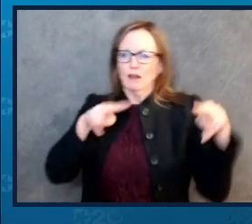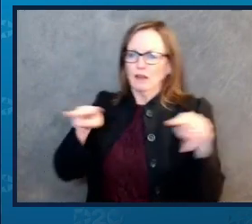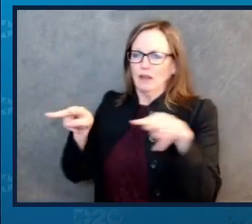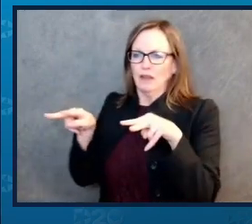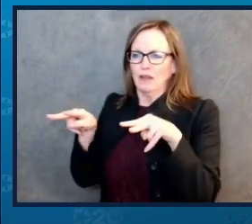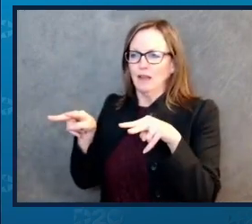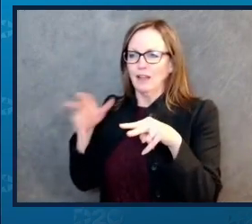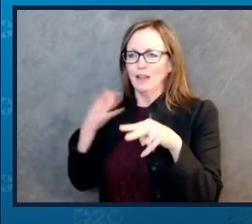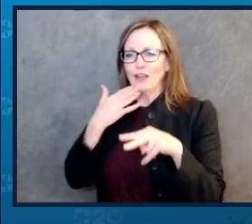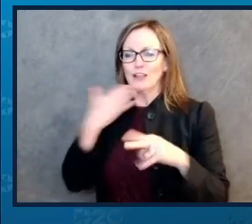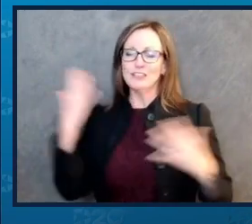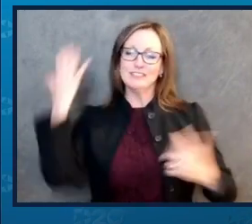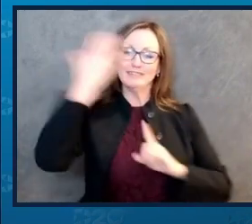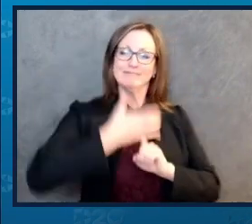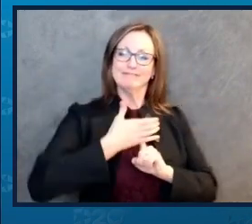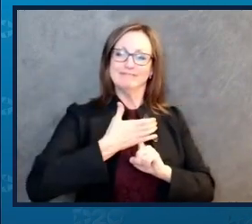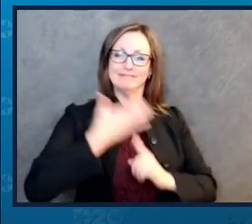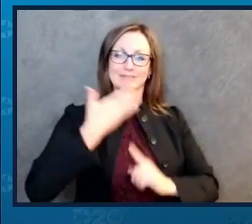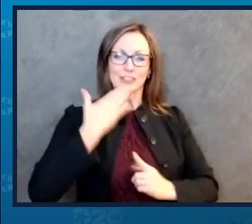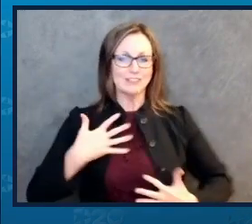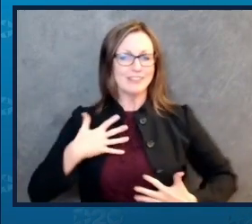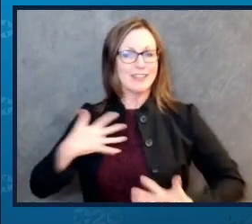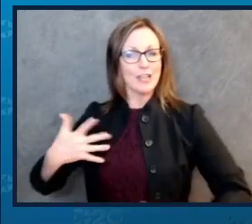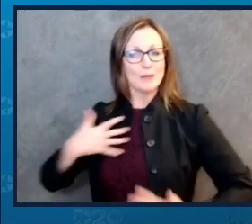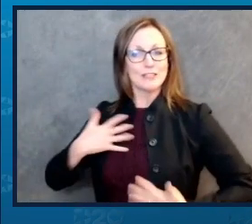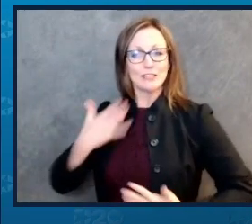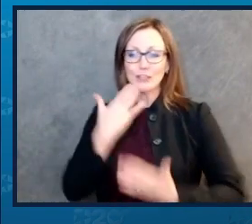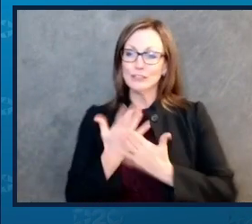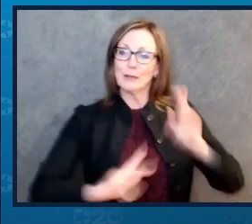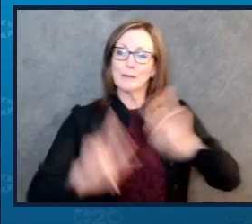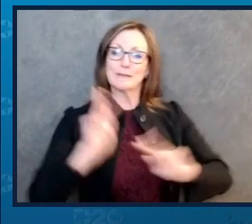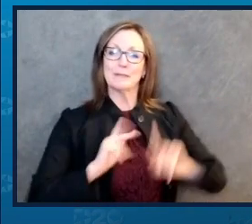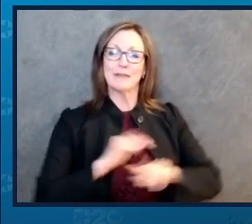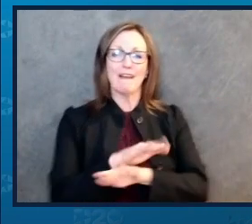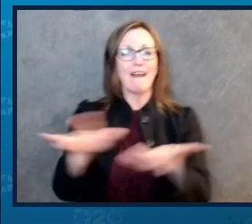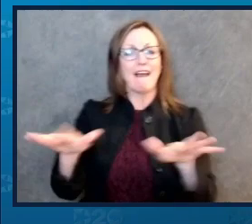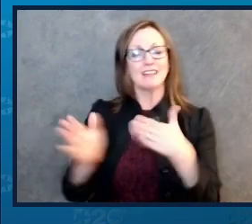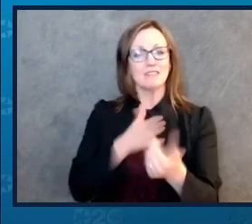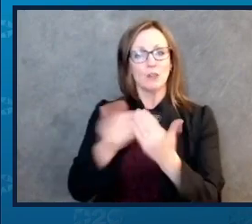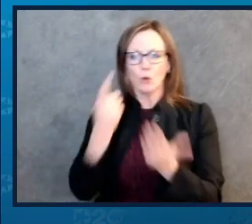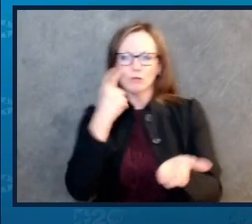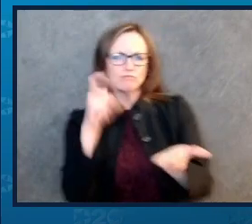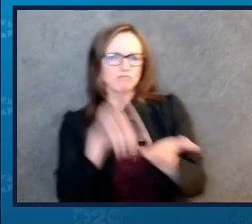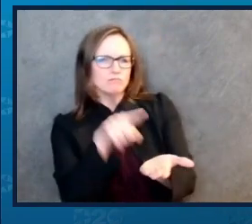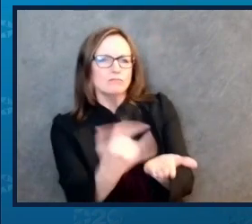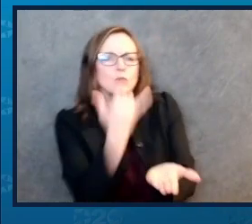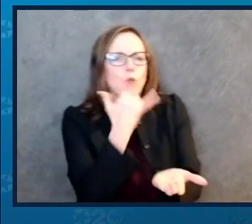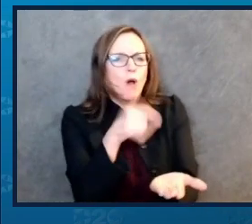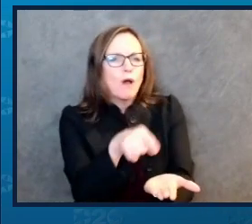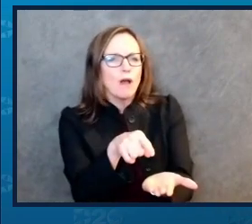IF YOU SEE SOMETHING WRONG, WE